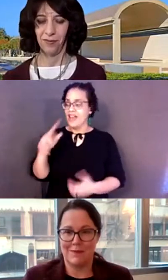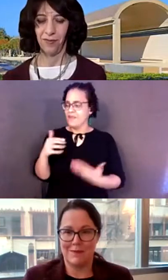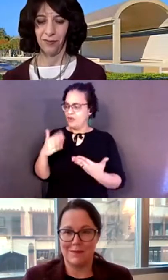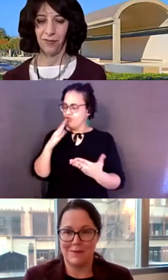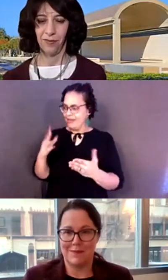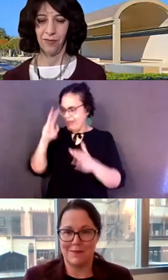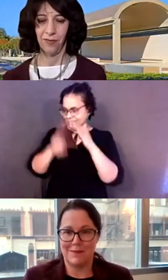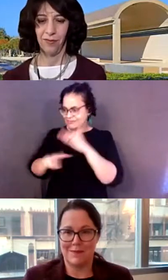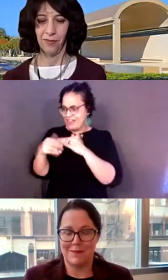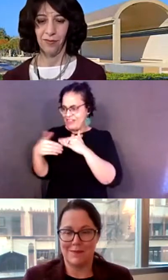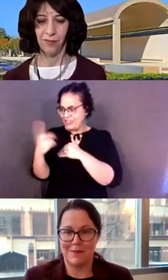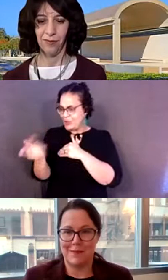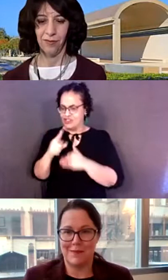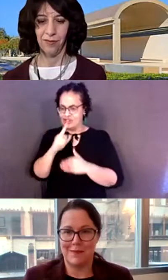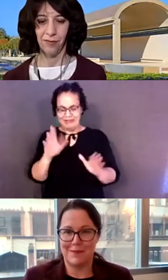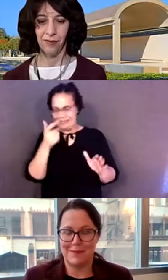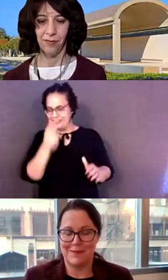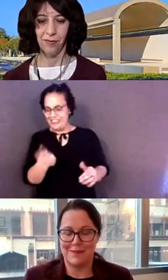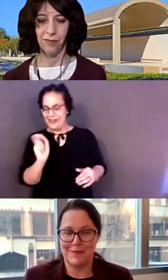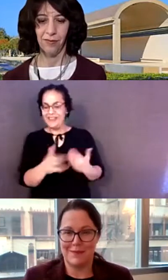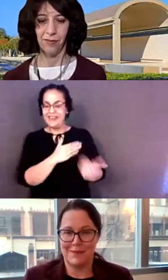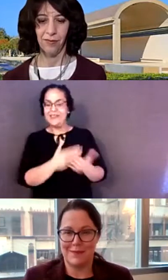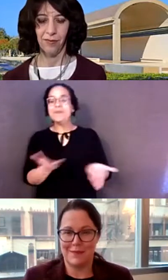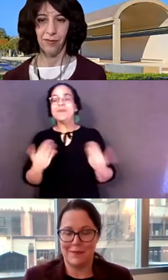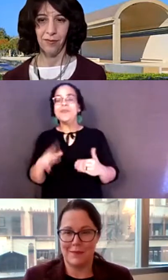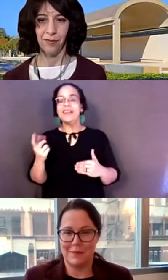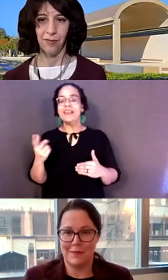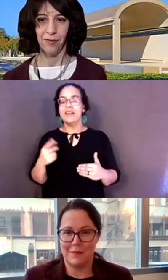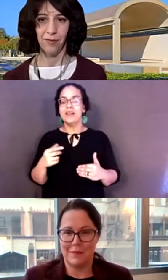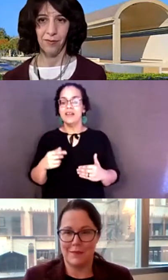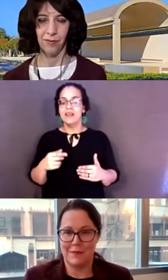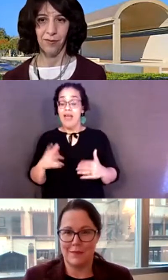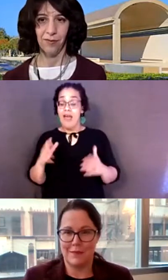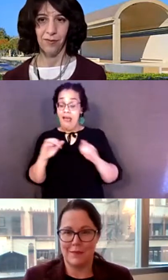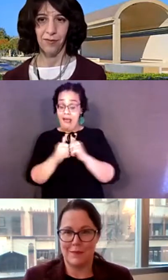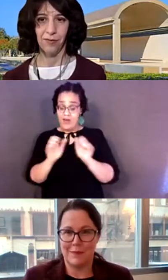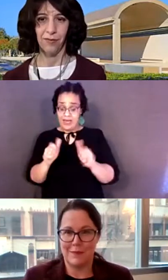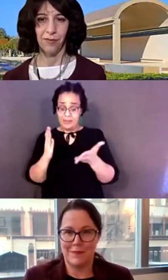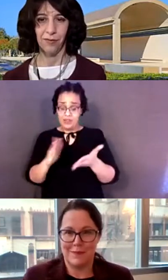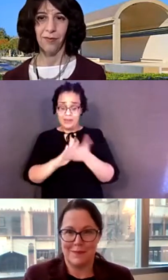that, but it is, how can someone be a good support person?